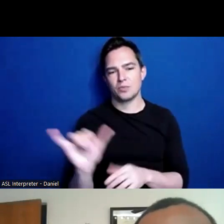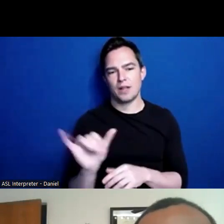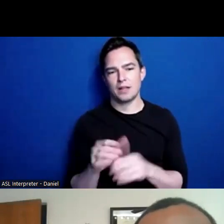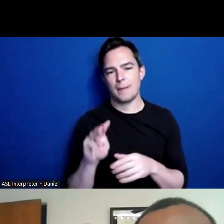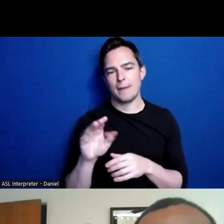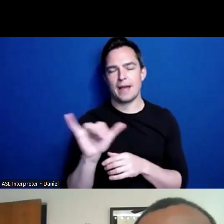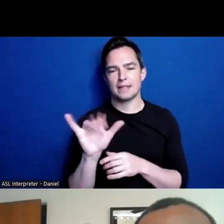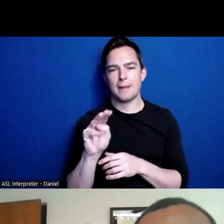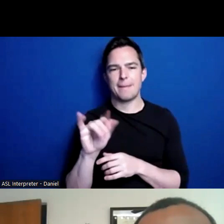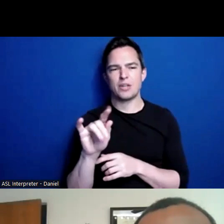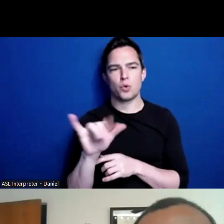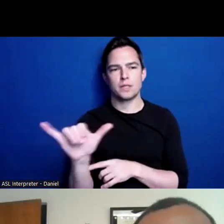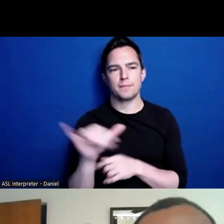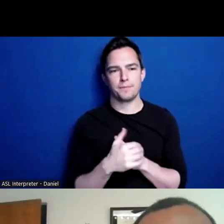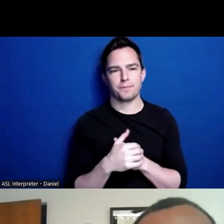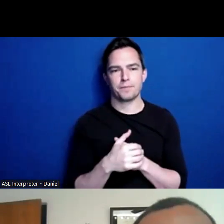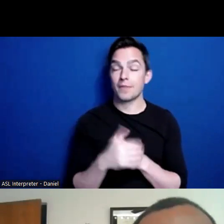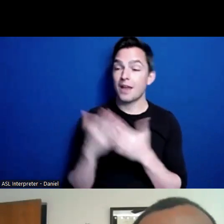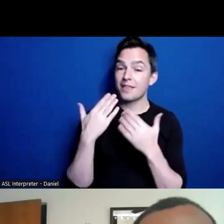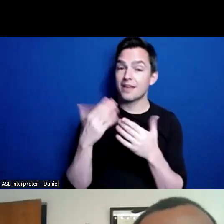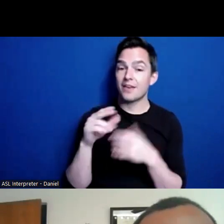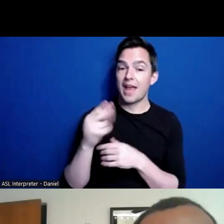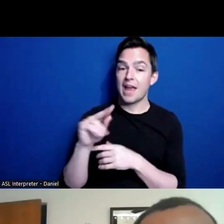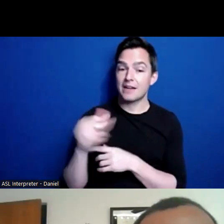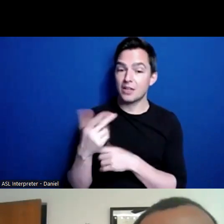(Stephanie Picazo) Thank you. Hannah, would you like to add anything?